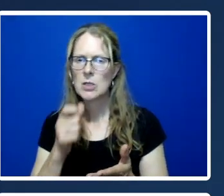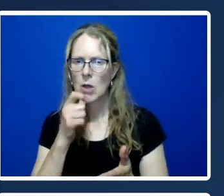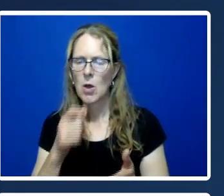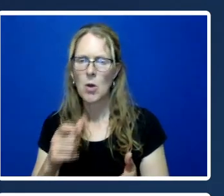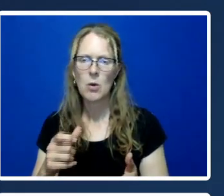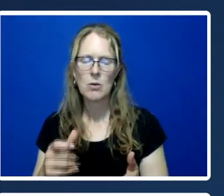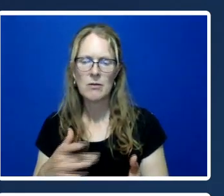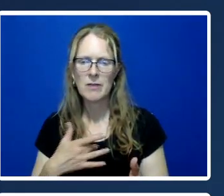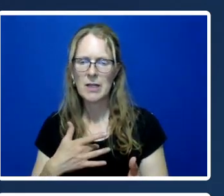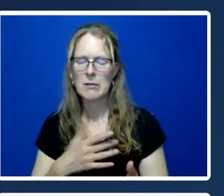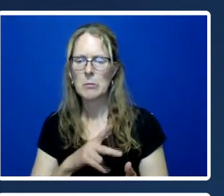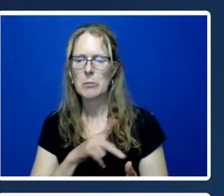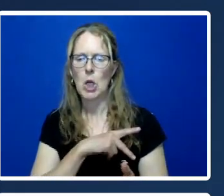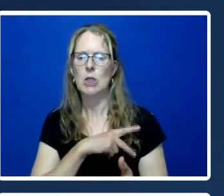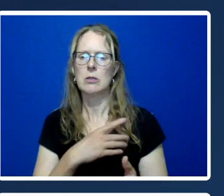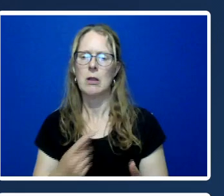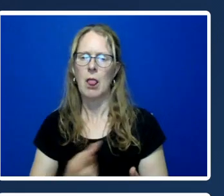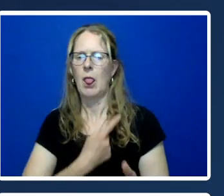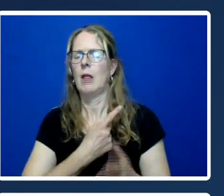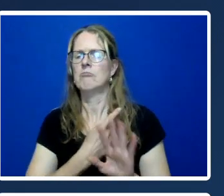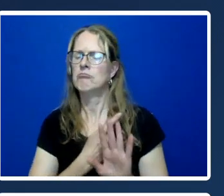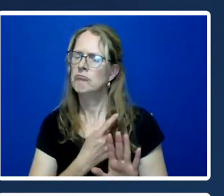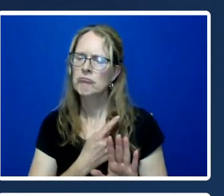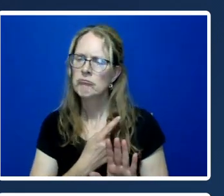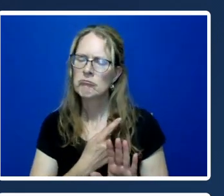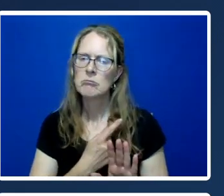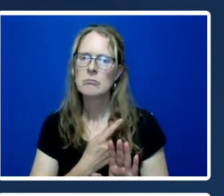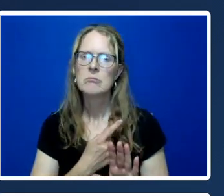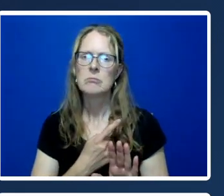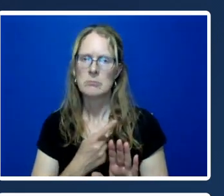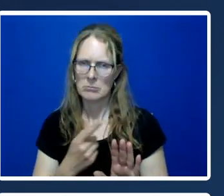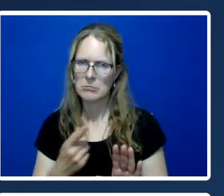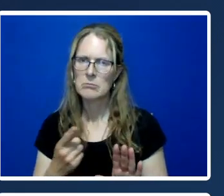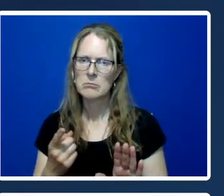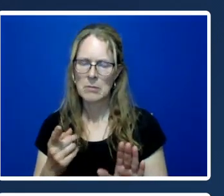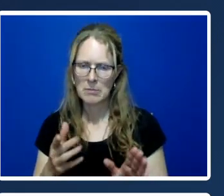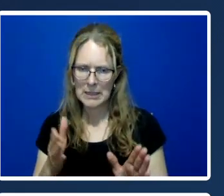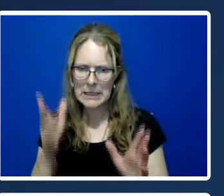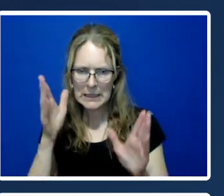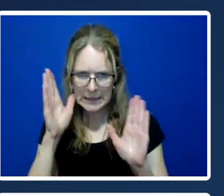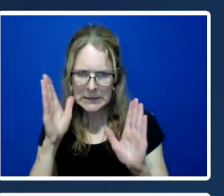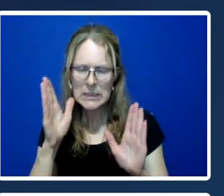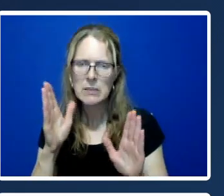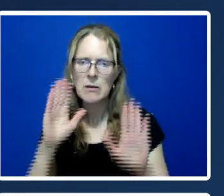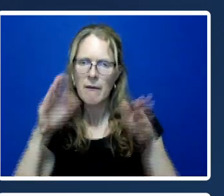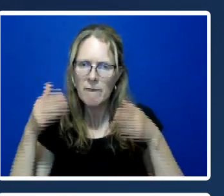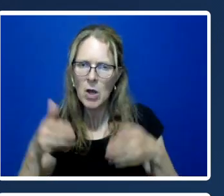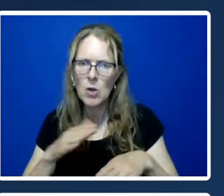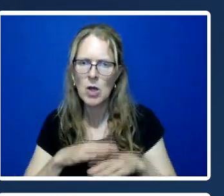are encouraged to listen and focus on the goal but this is hard for some, especially for youth.